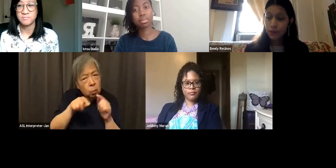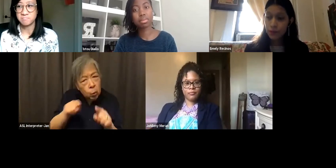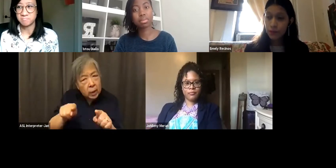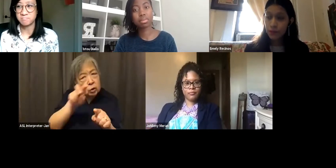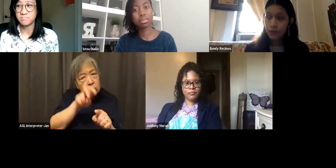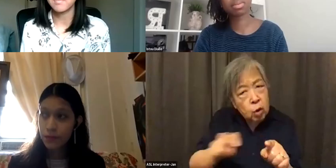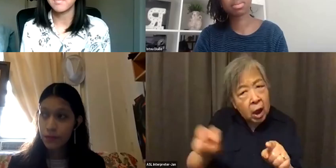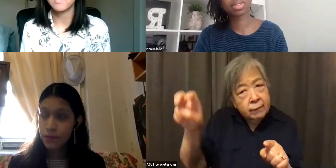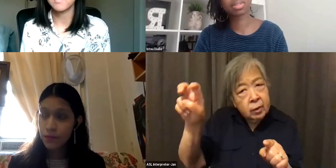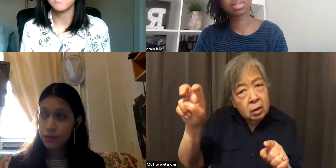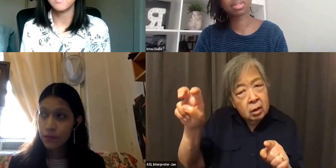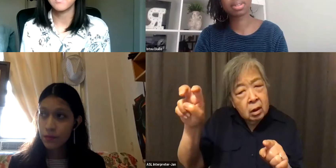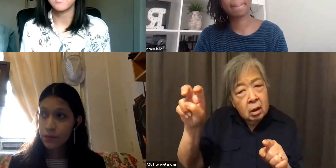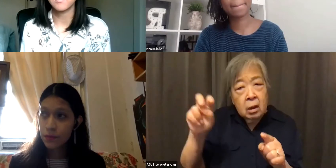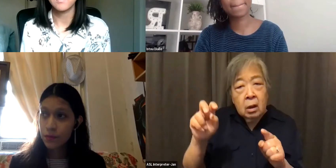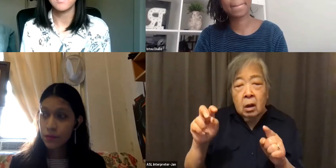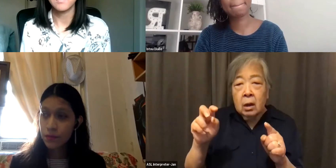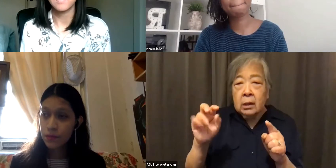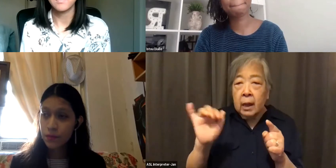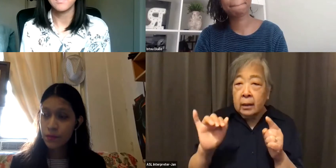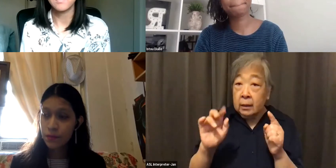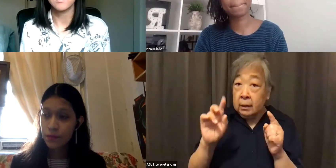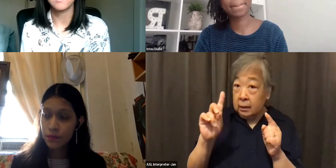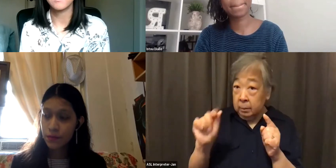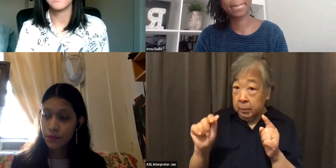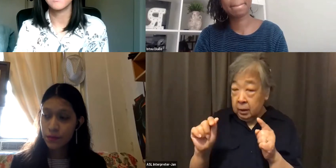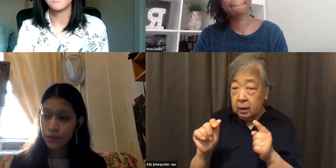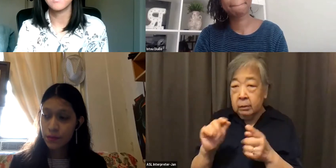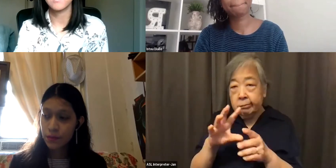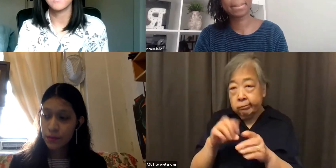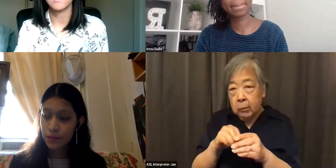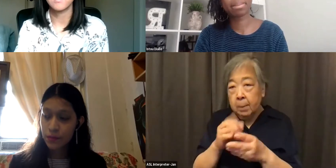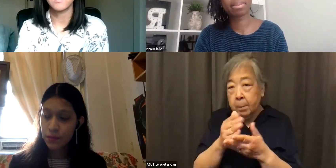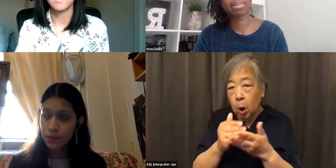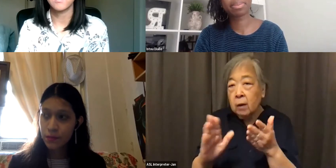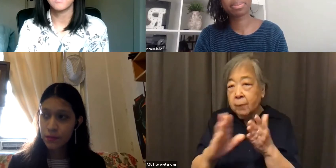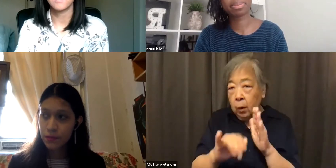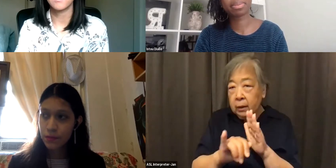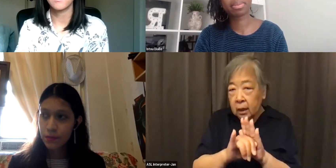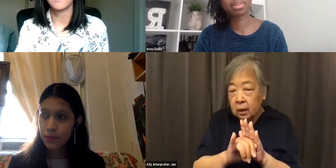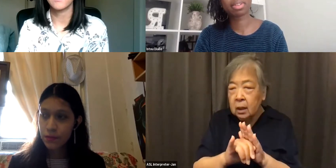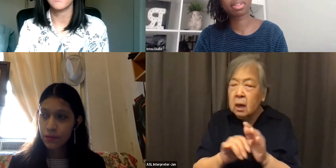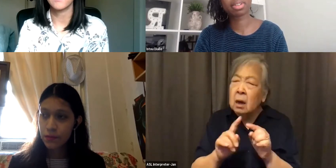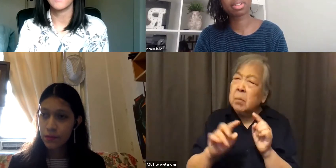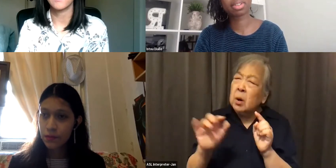Both in terms of disability as part of your identity, but also in terms of any disability